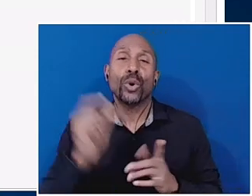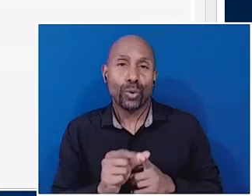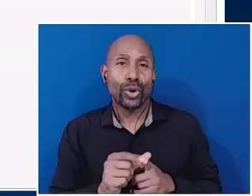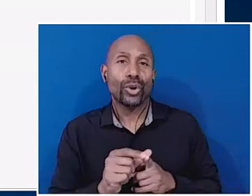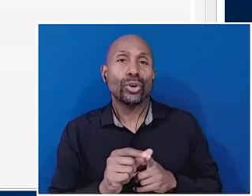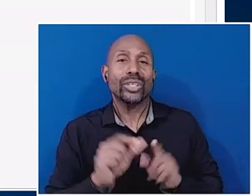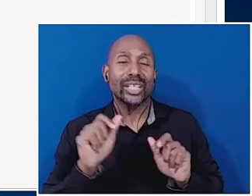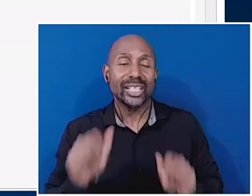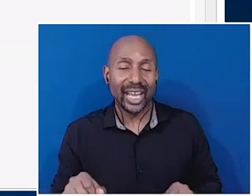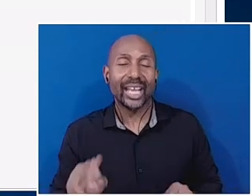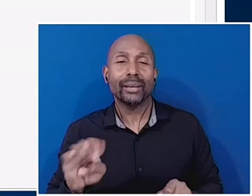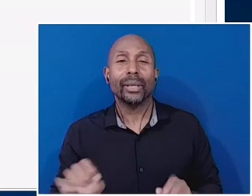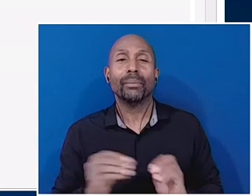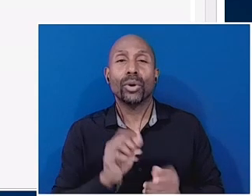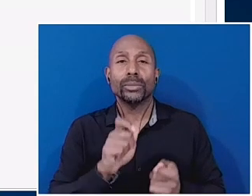That's all. Thanks.